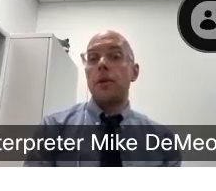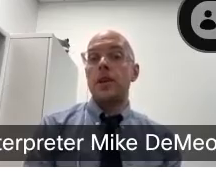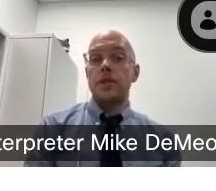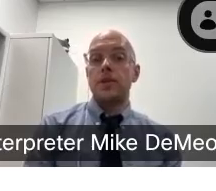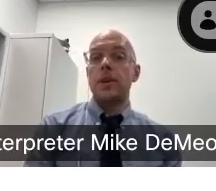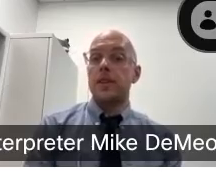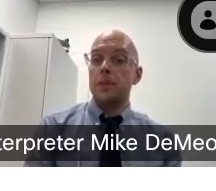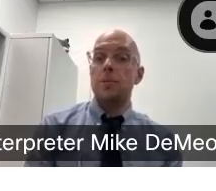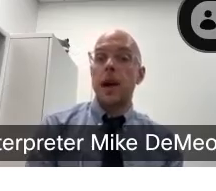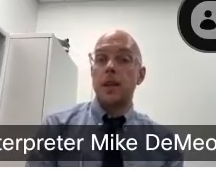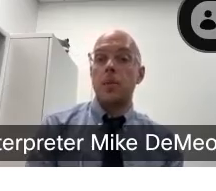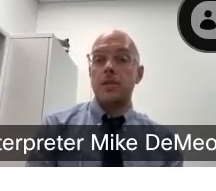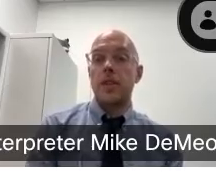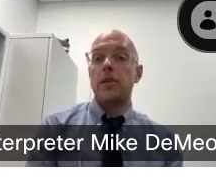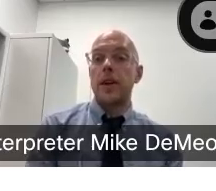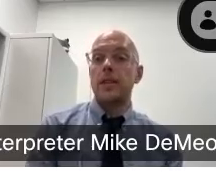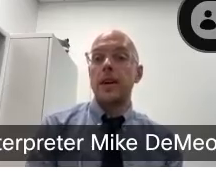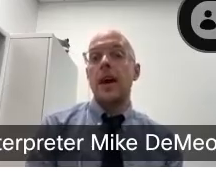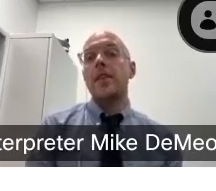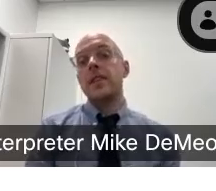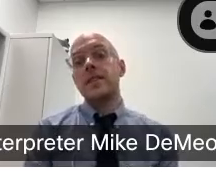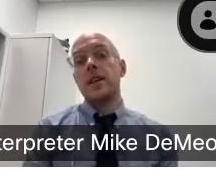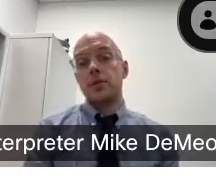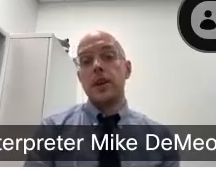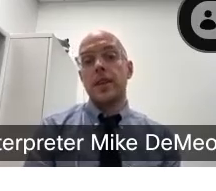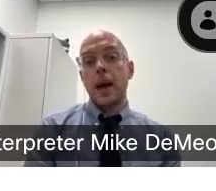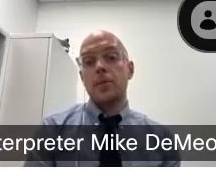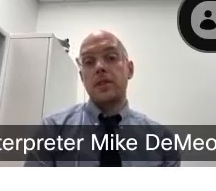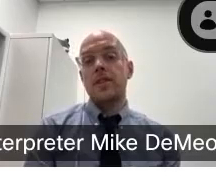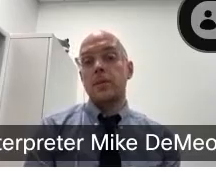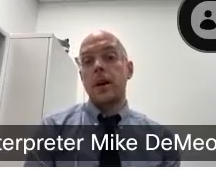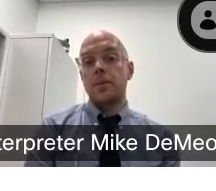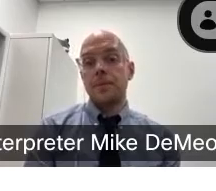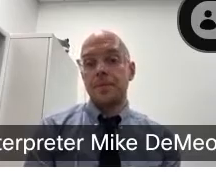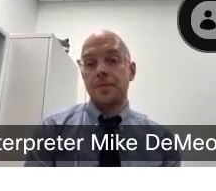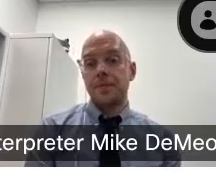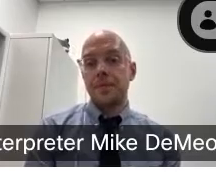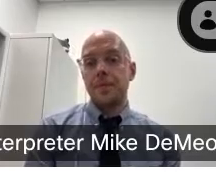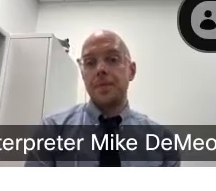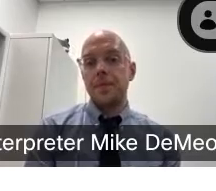The individual can then speak back to the person on the other end, and then listen and read the captions at the same time.